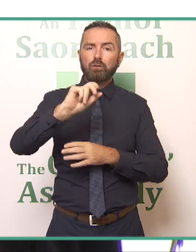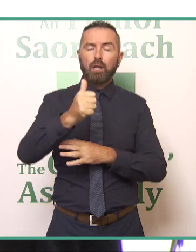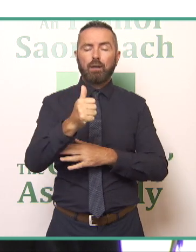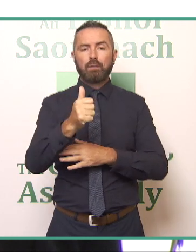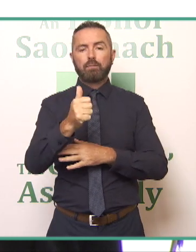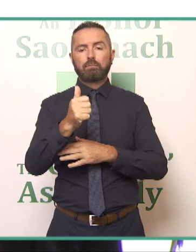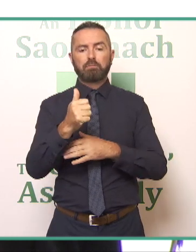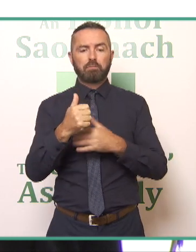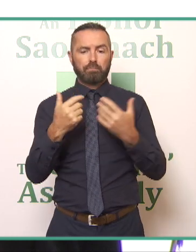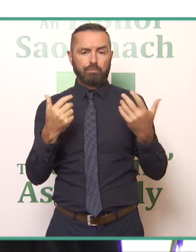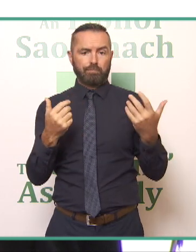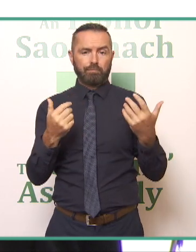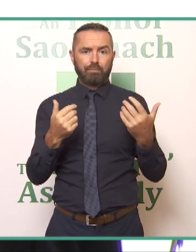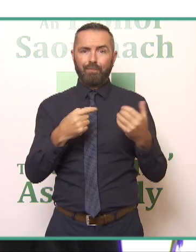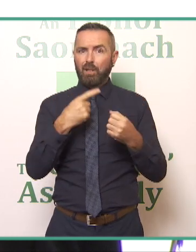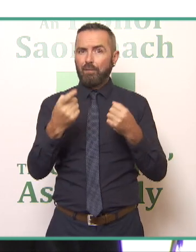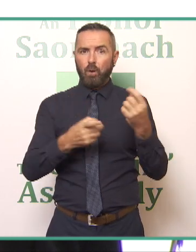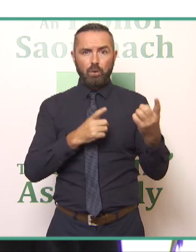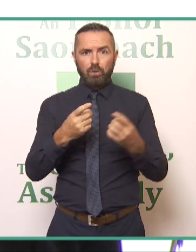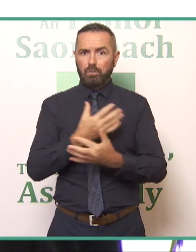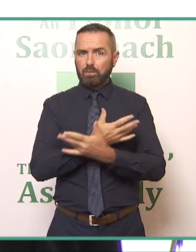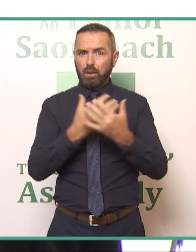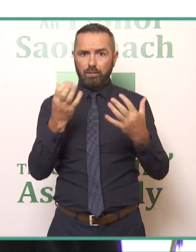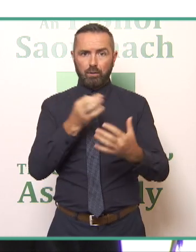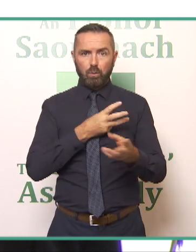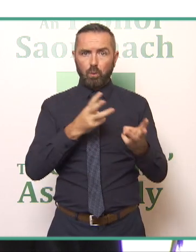which is always done some really good work around nature conservation projects, but it was always in the line